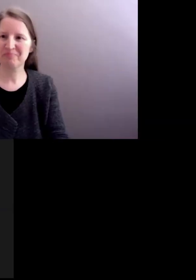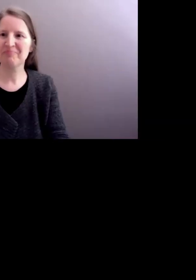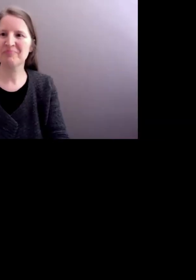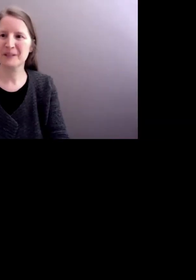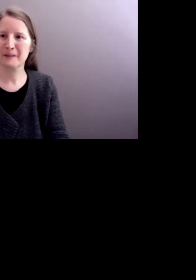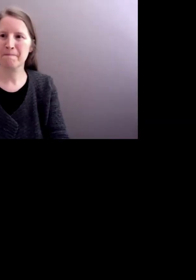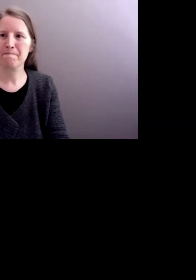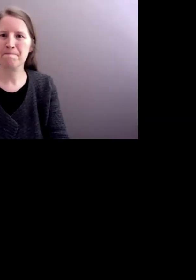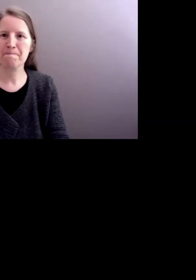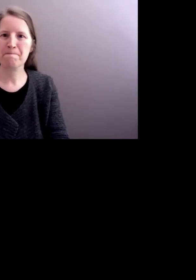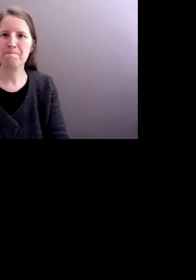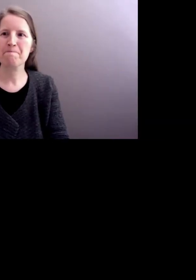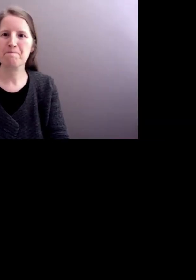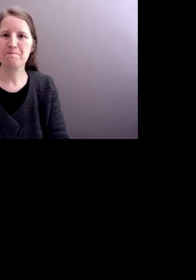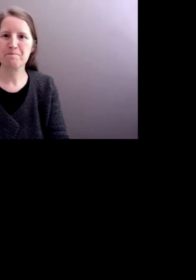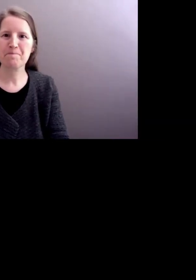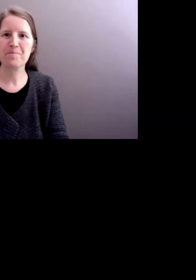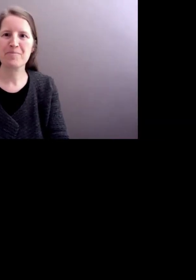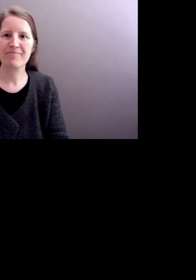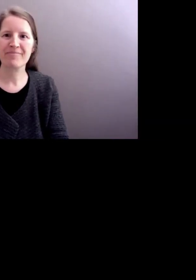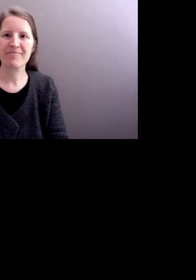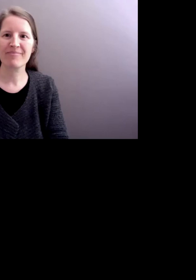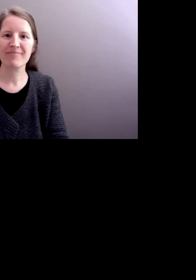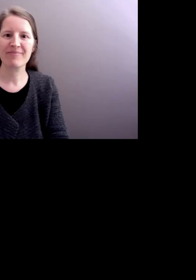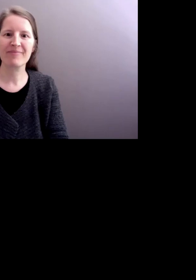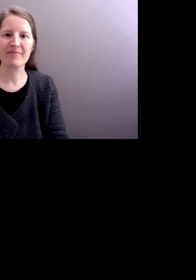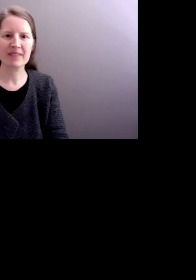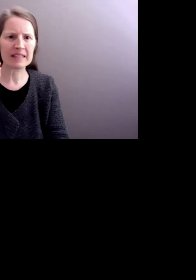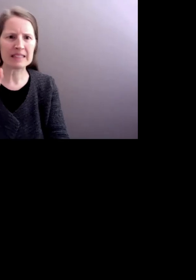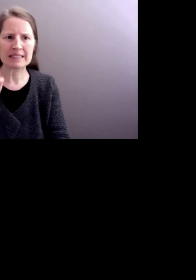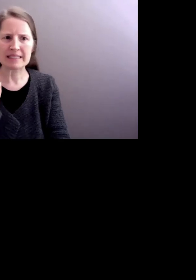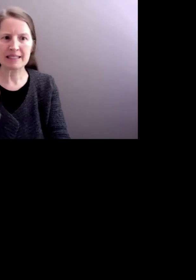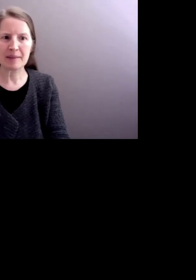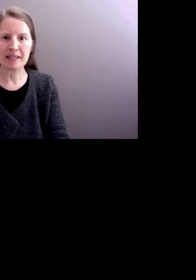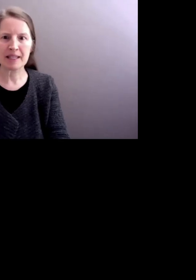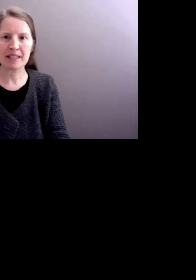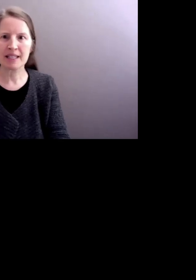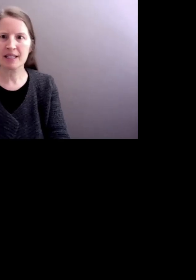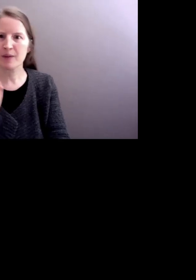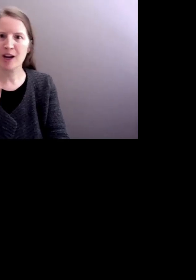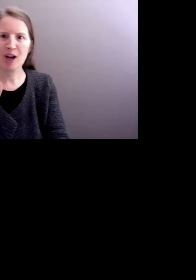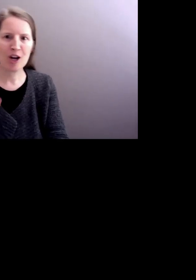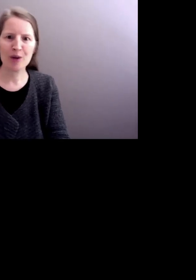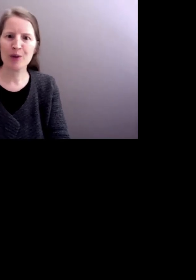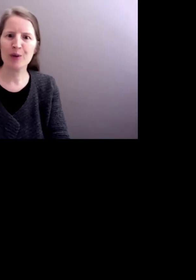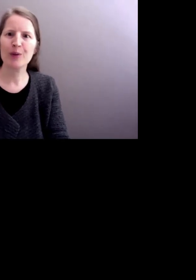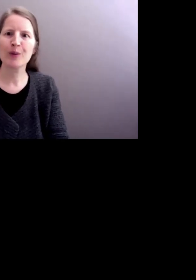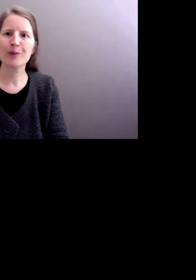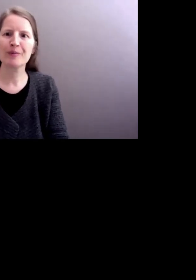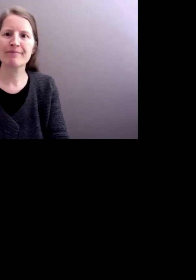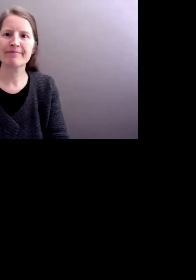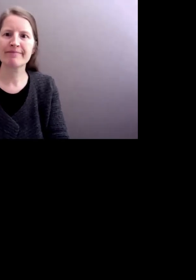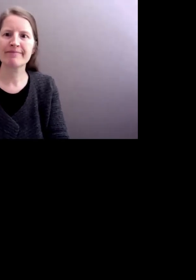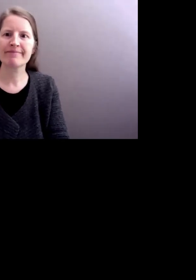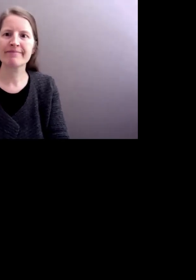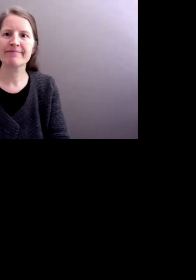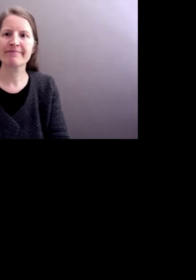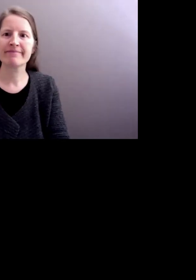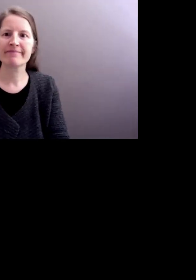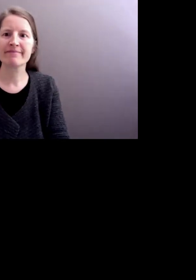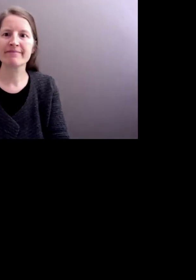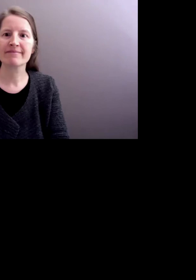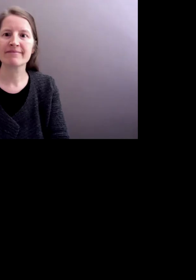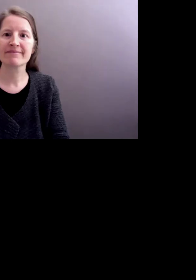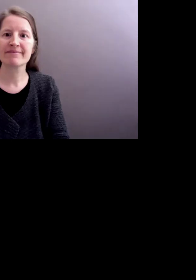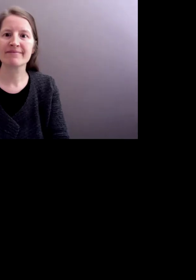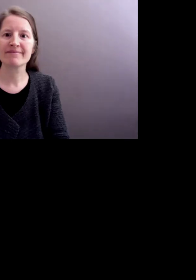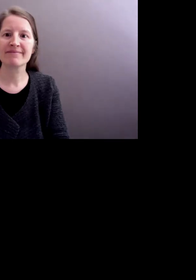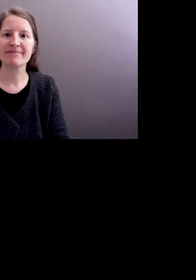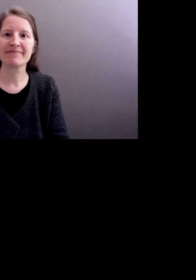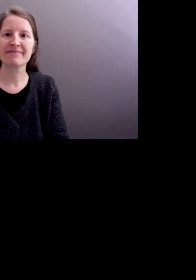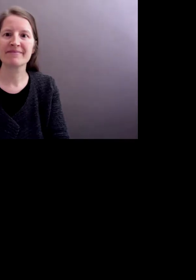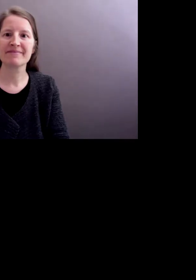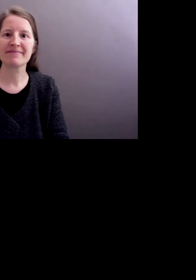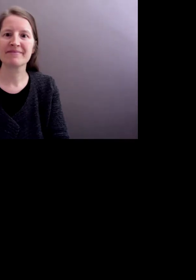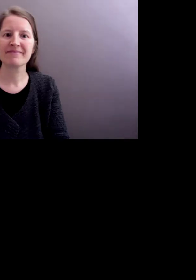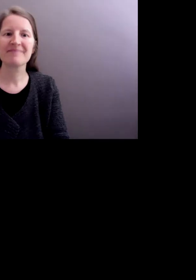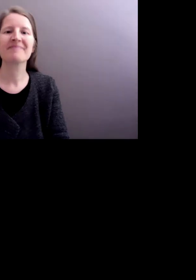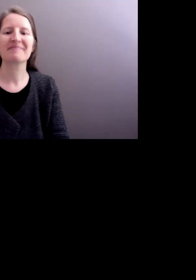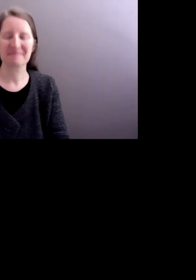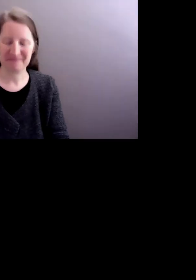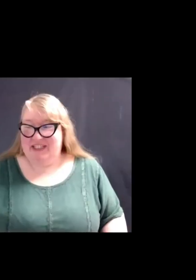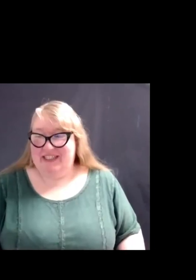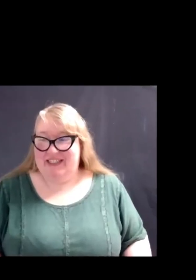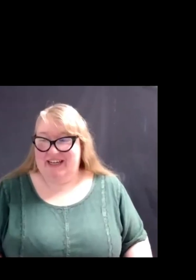Debbie? Where is Debbie here? There she is okay I am going